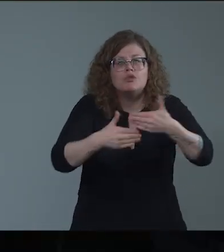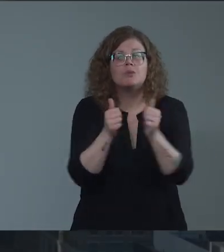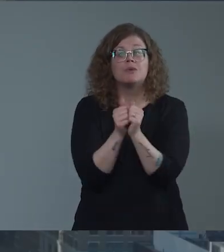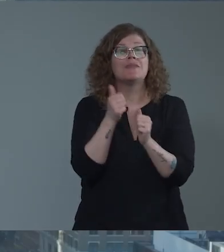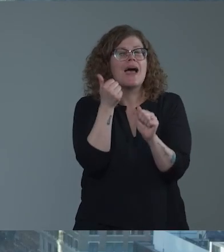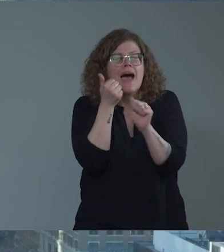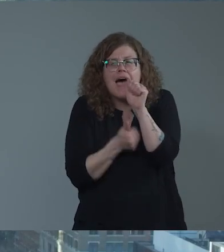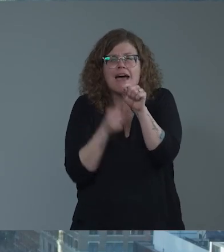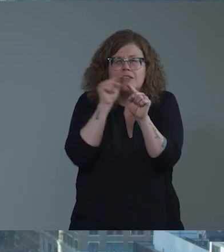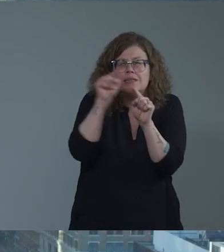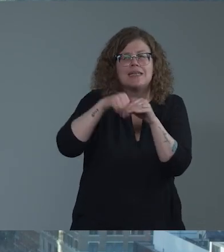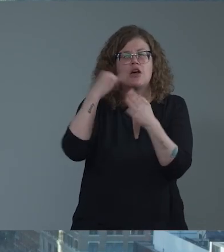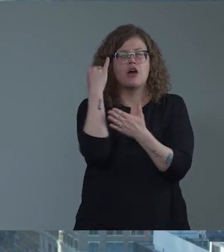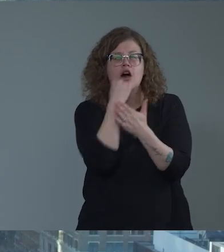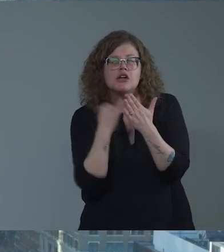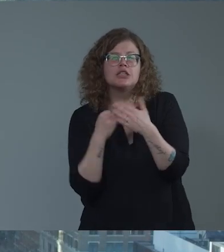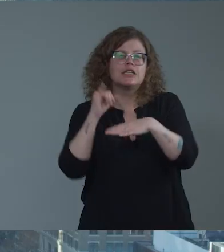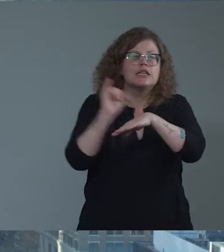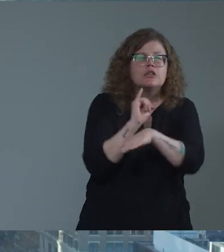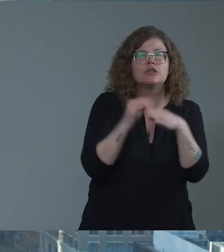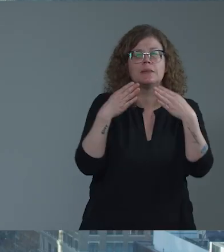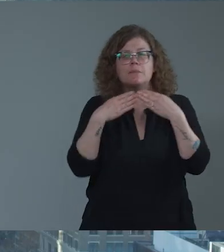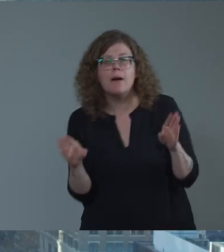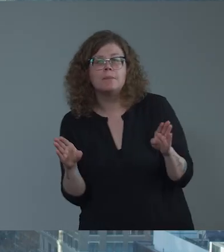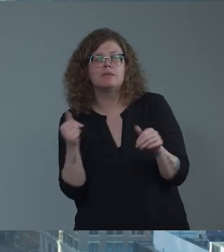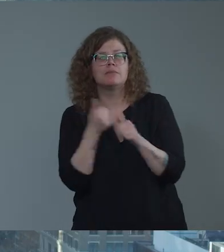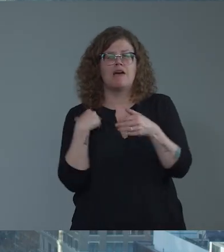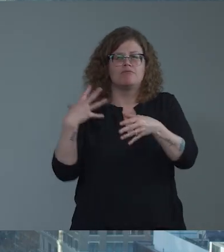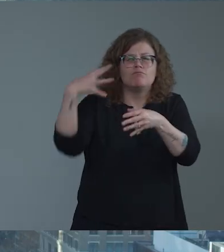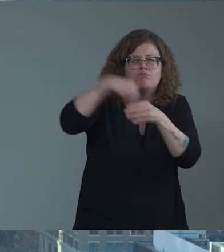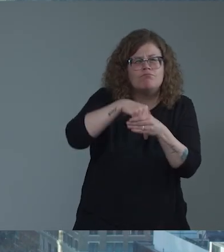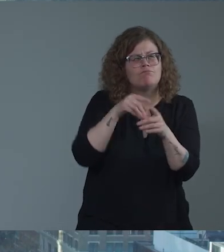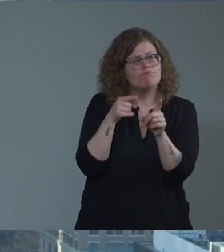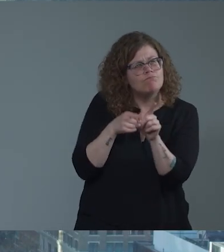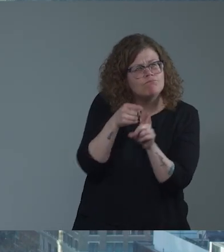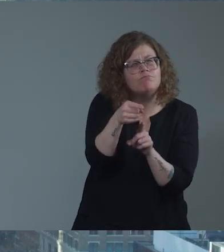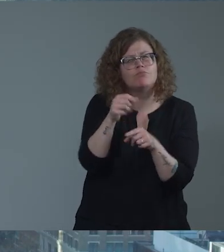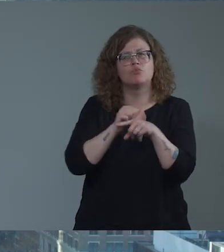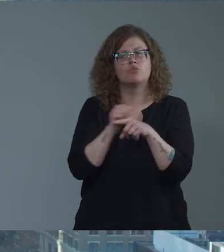In order to be an art city, I think those pieces of art's experiences and the ways in which citizens